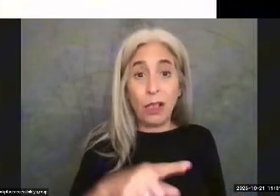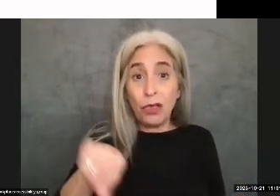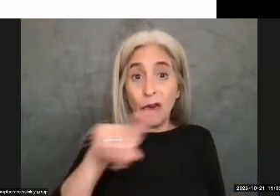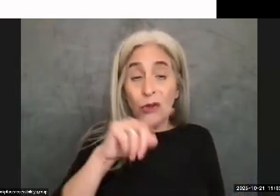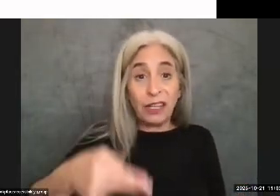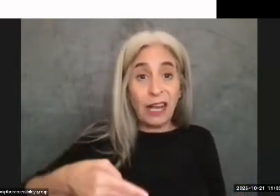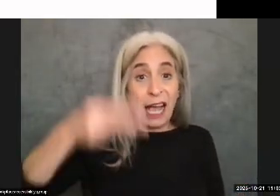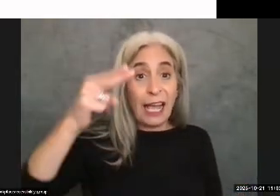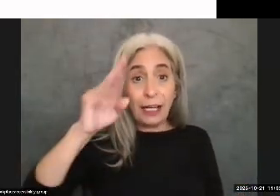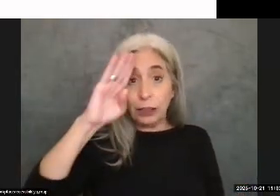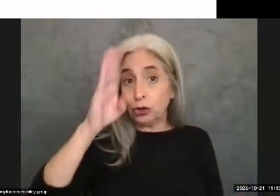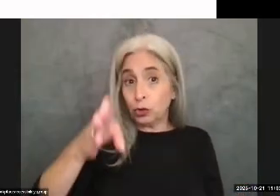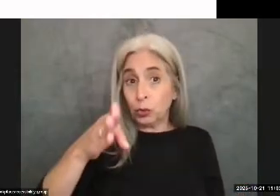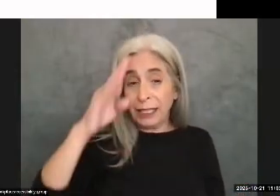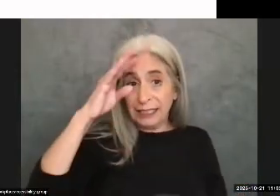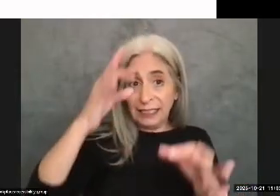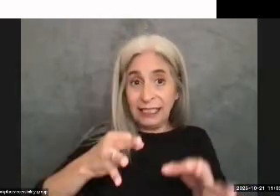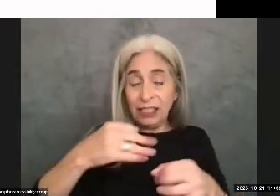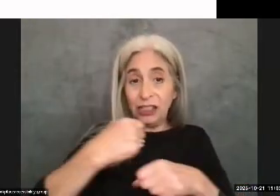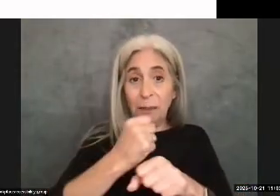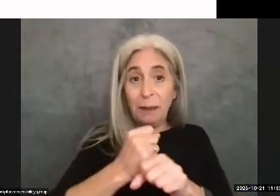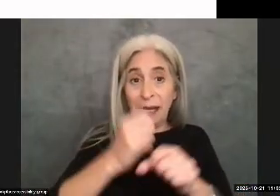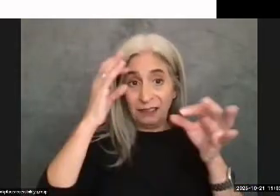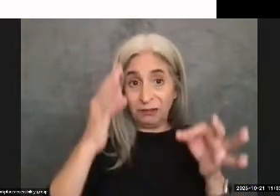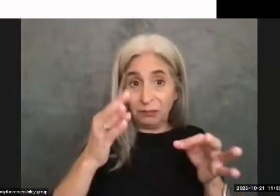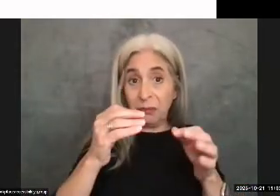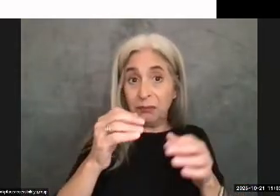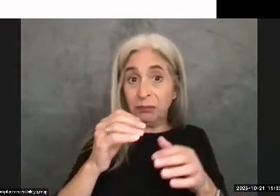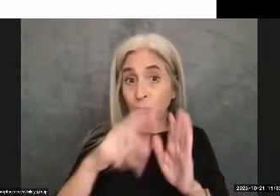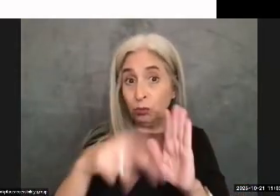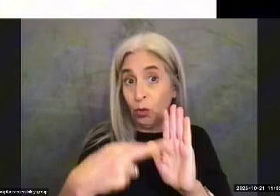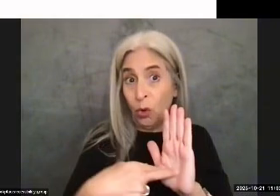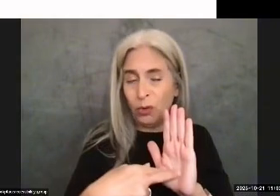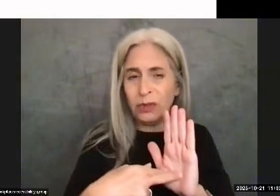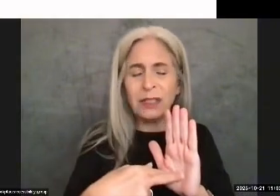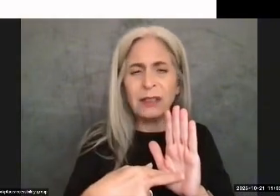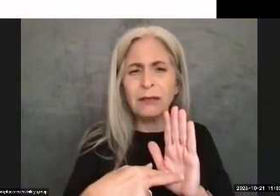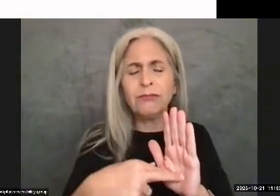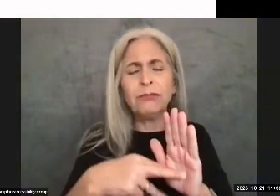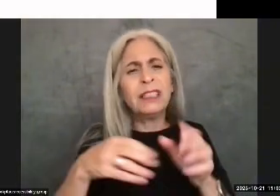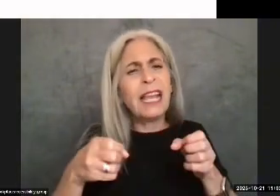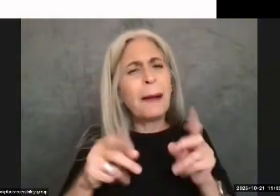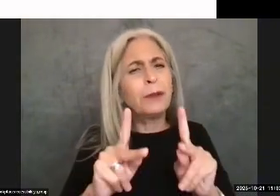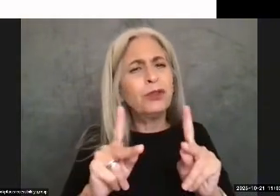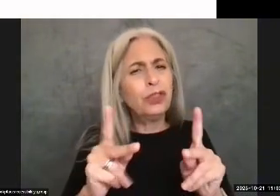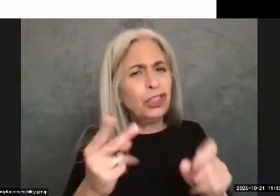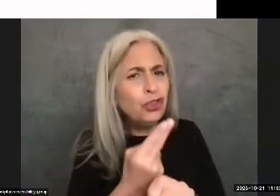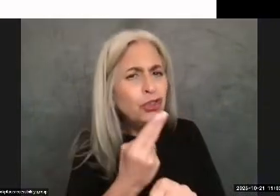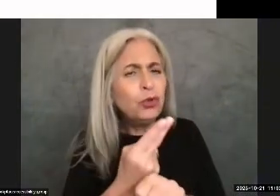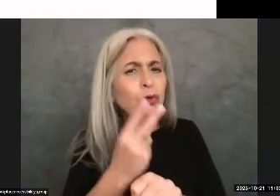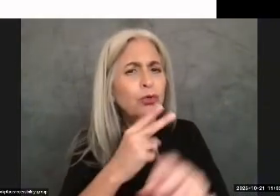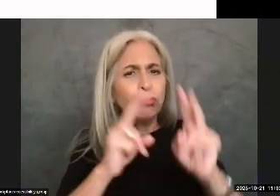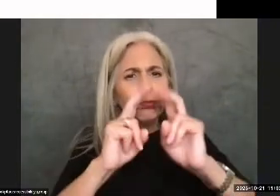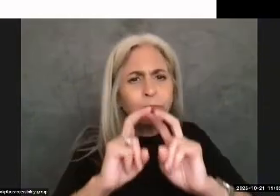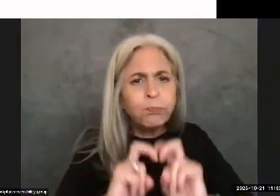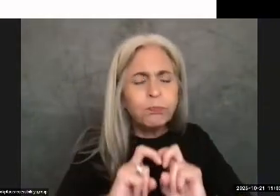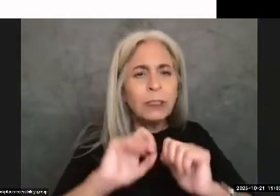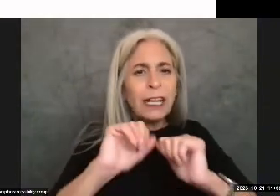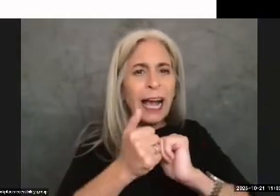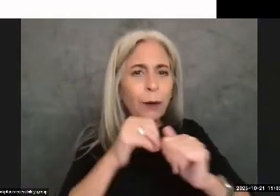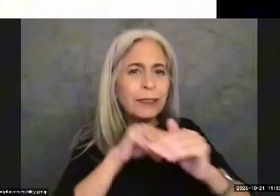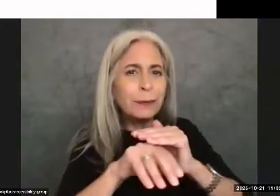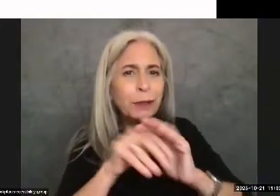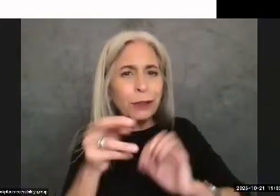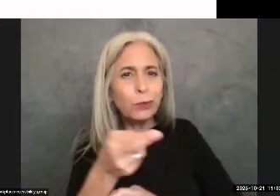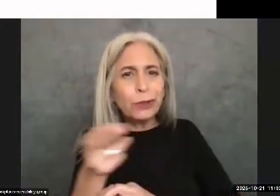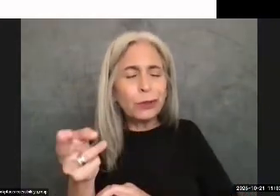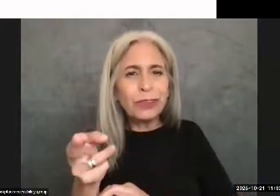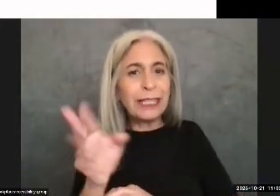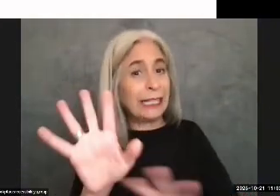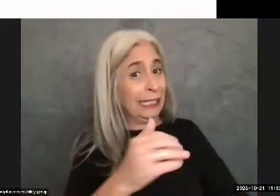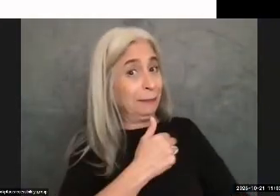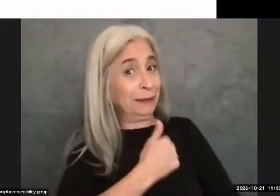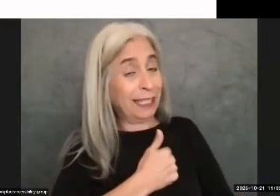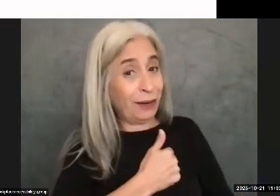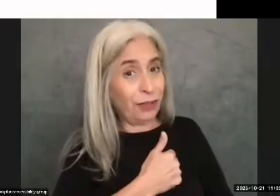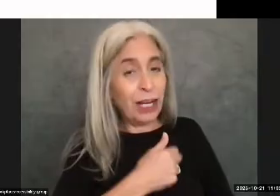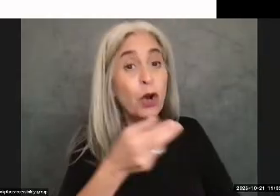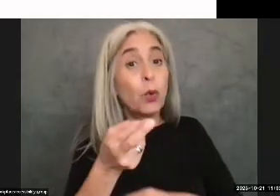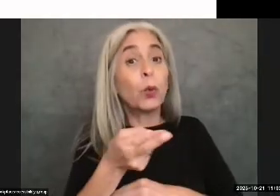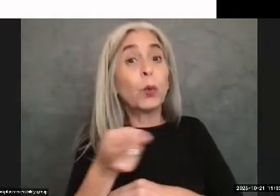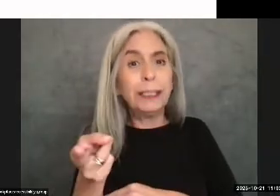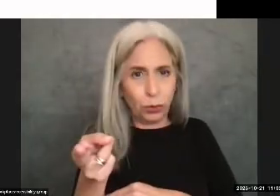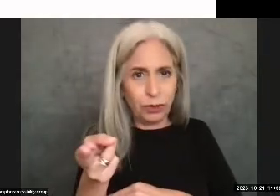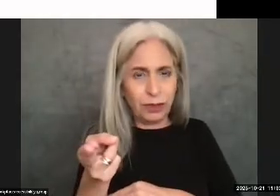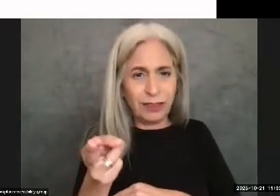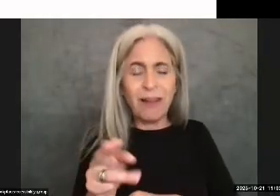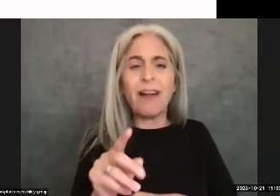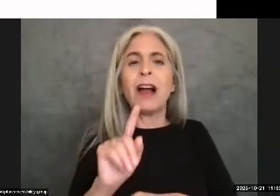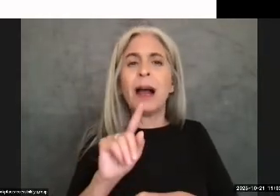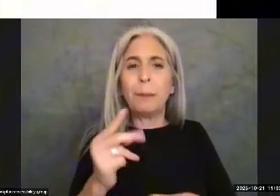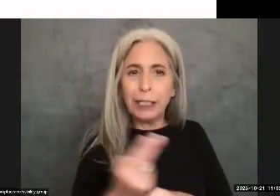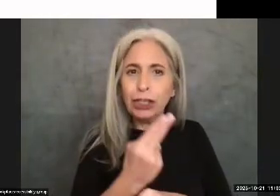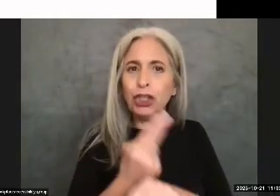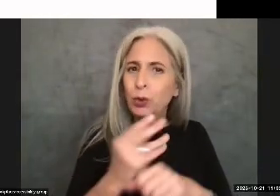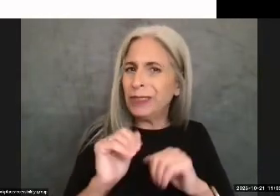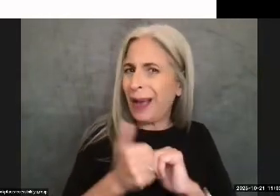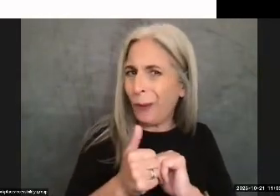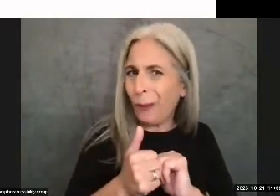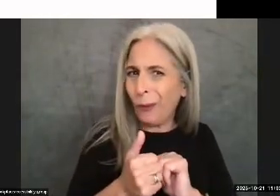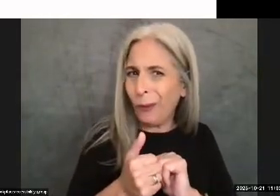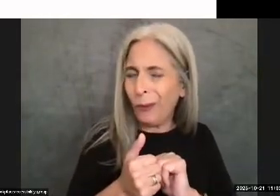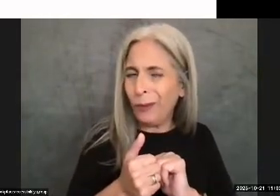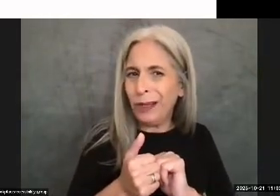Kathleen DeForest: And then for those who are in higher direct decision-making positions, take the opportunity to really critically look at how accessibility resources, or I'm sorry, at how resources are being used.